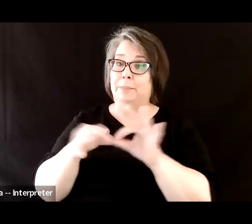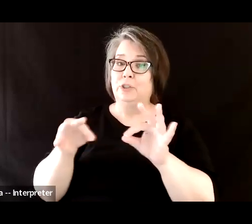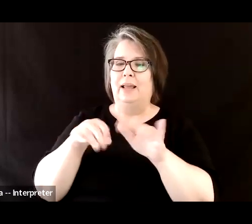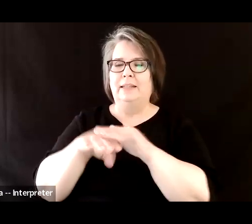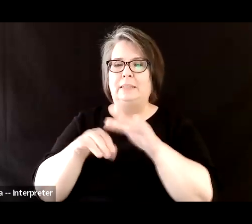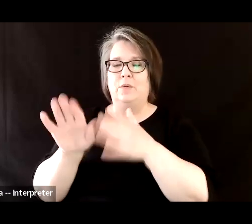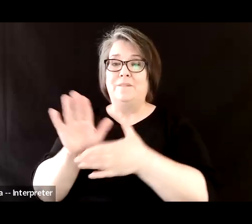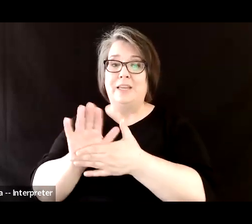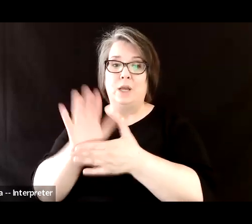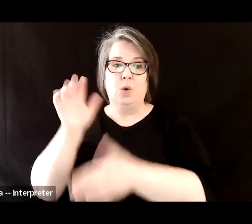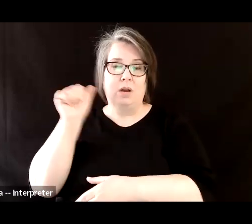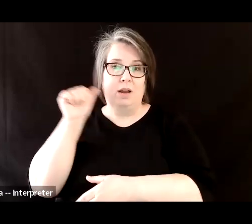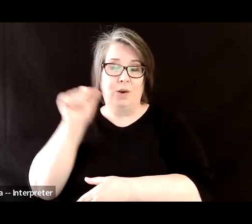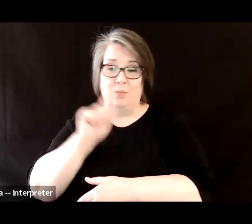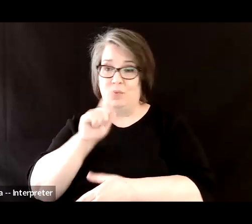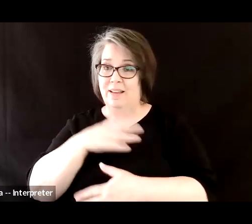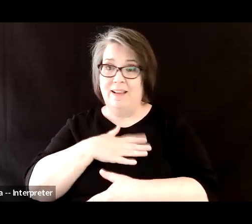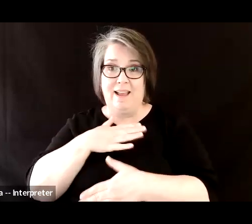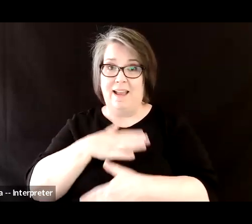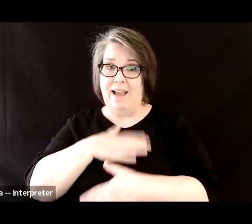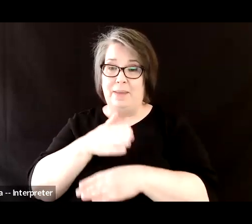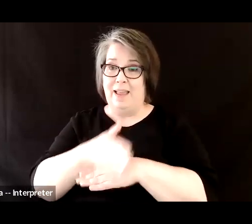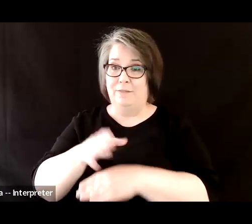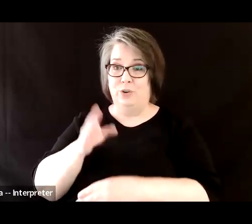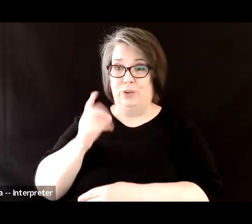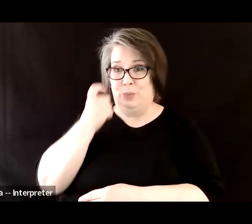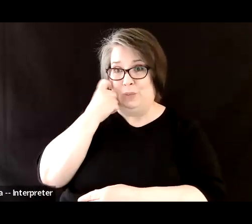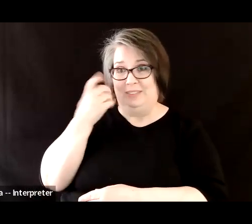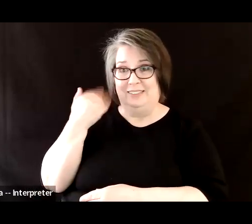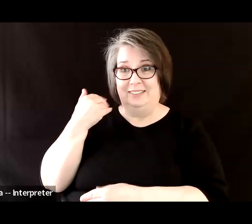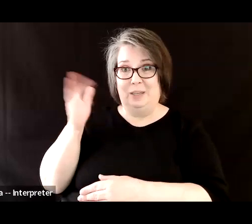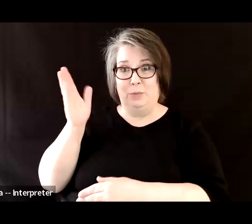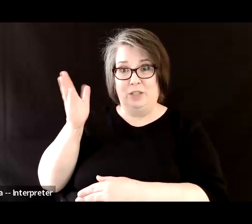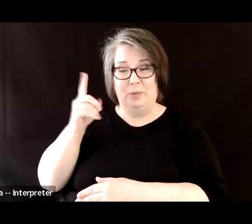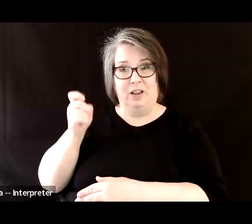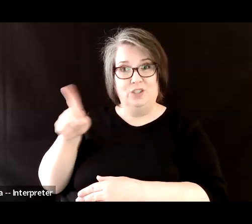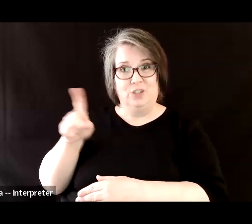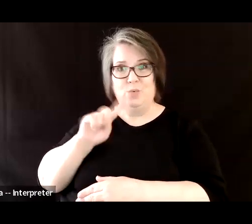I'm really happy to be following Brittany's presentation because she really laid the groundwork for a lot of what we are going